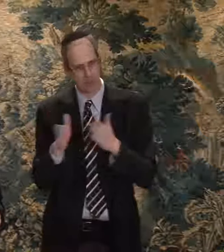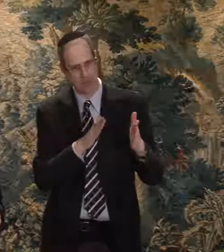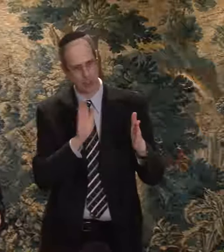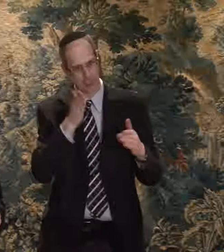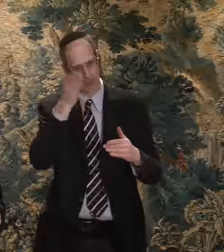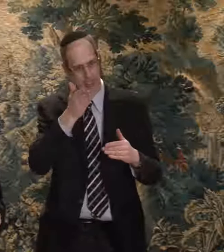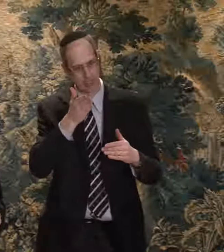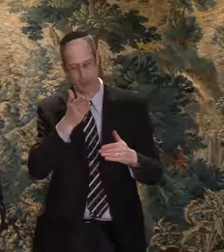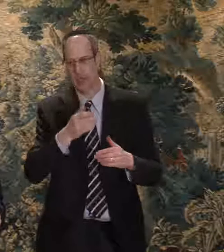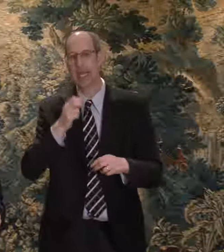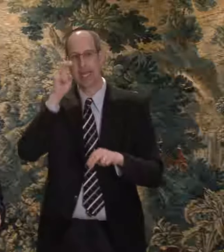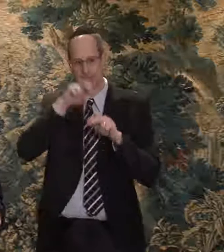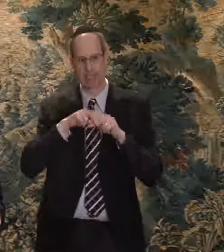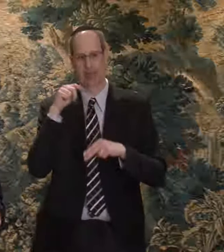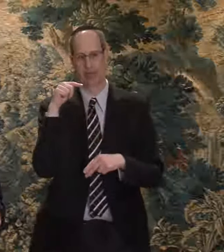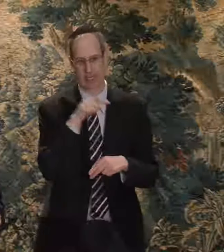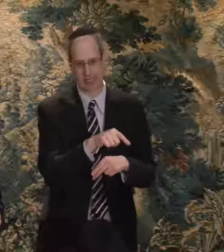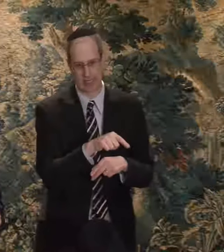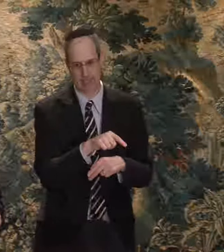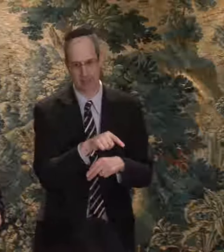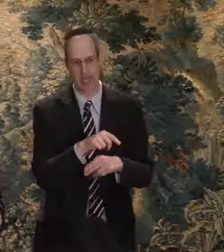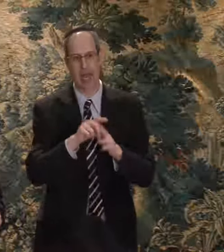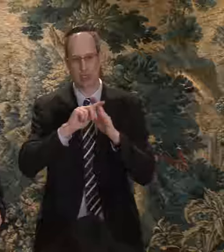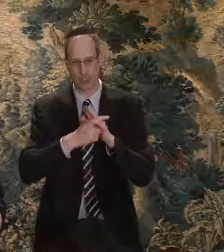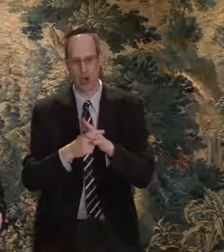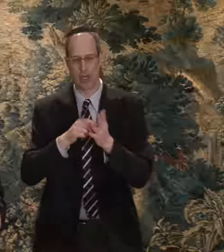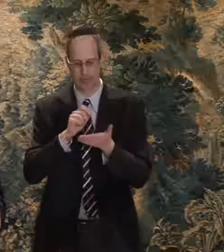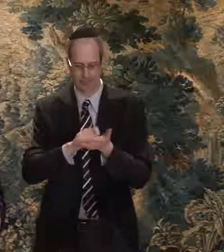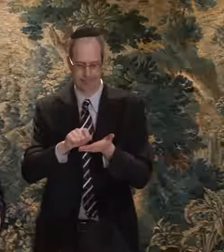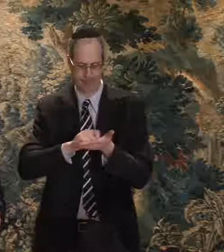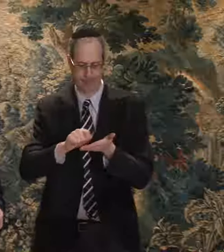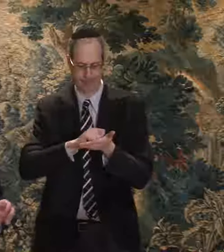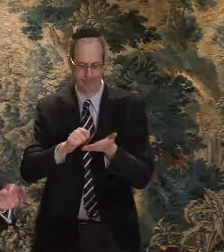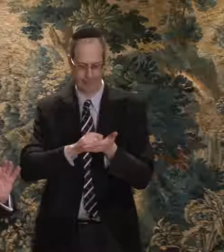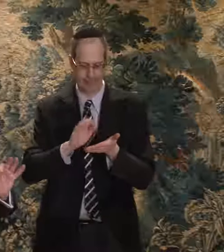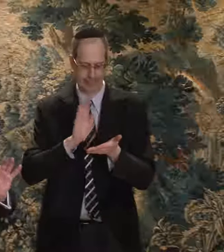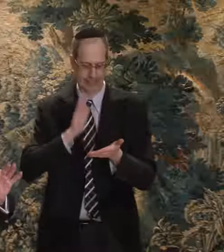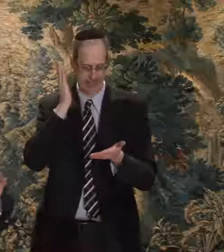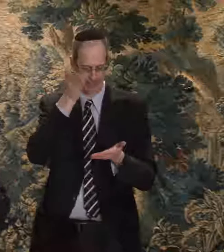Rabbi Cheryl believed him and he started preparing the speech and in this shaky